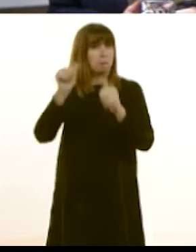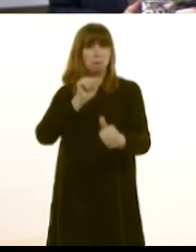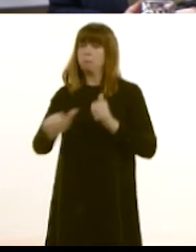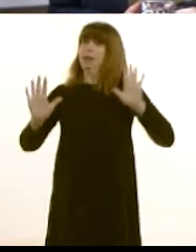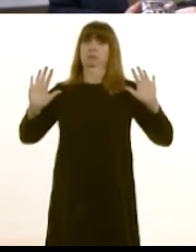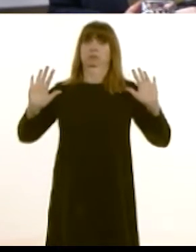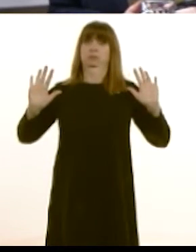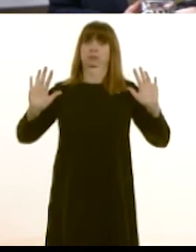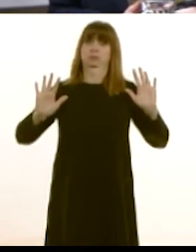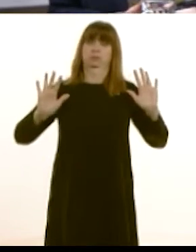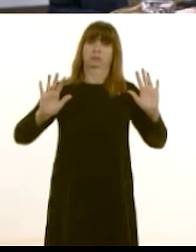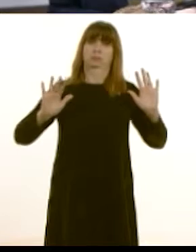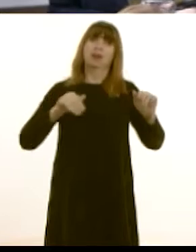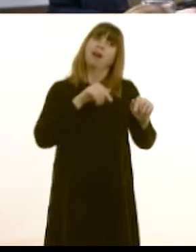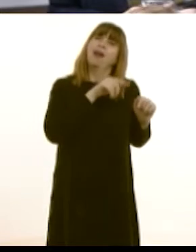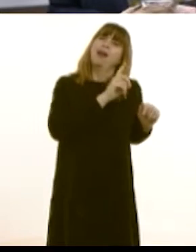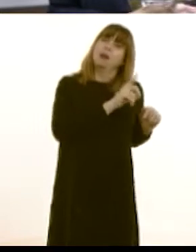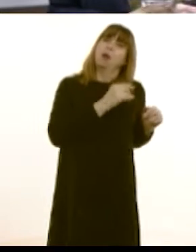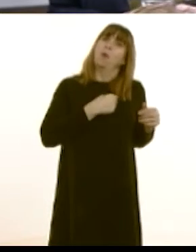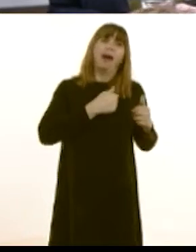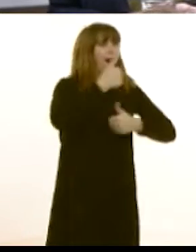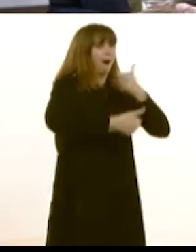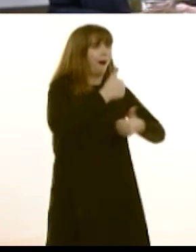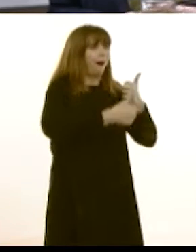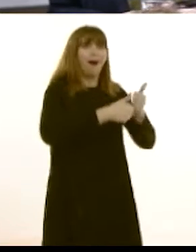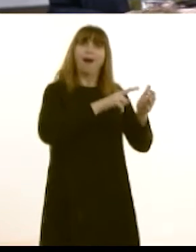much is true, it is too early yet, but it does show that what we are putting in place